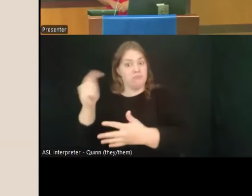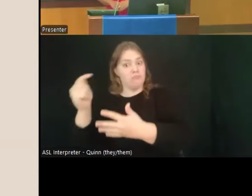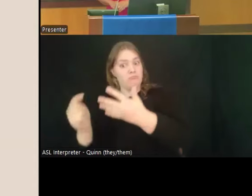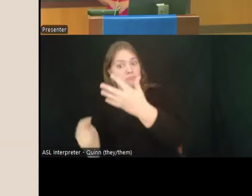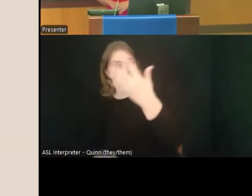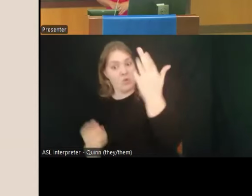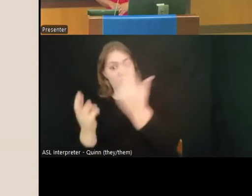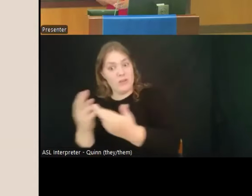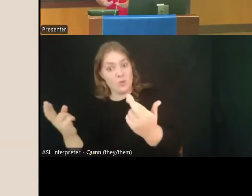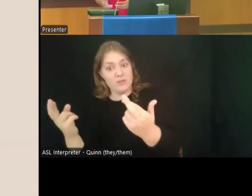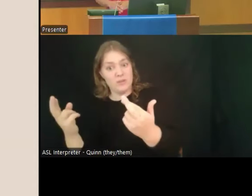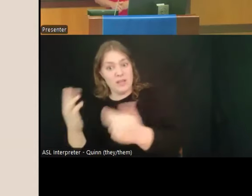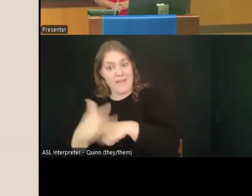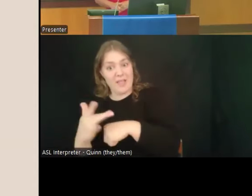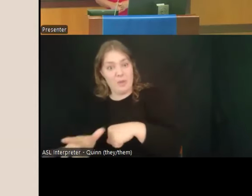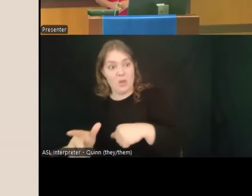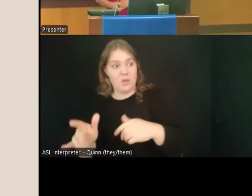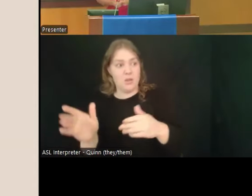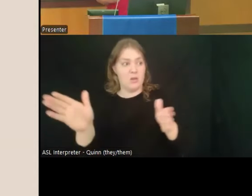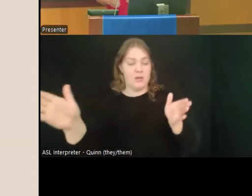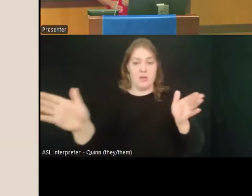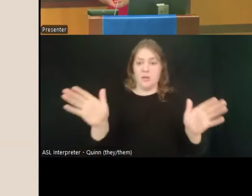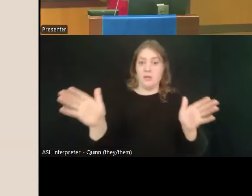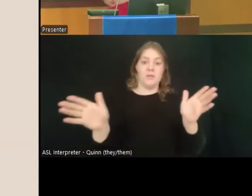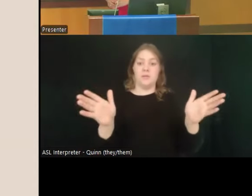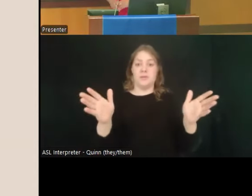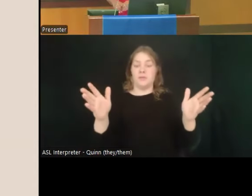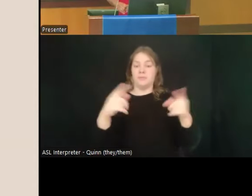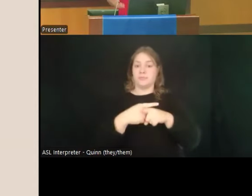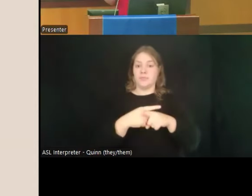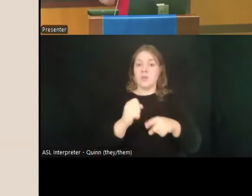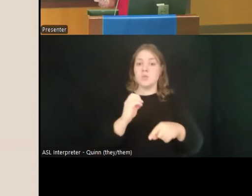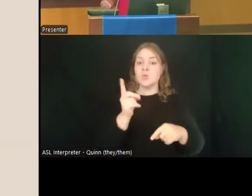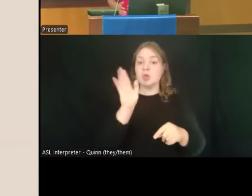she was able to receive for them so she spoke to us and she gave us some tips on being providers